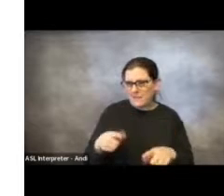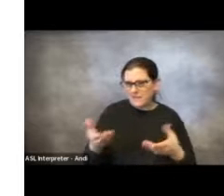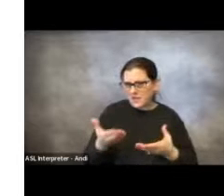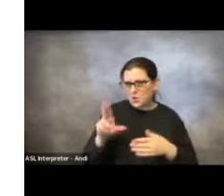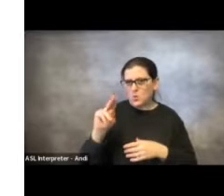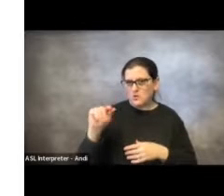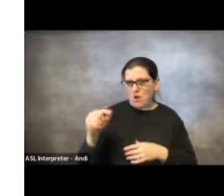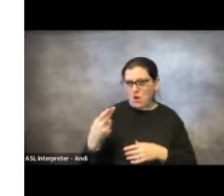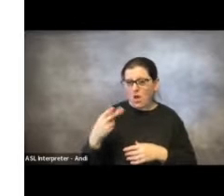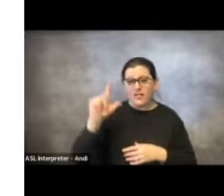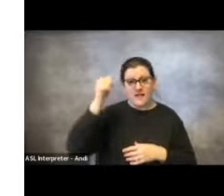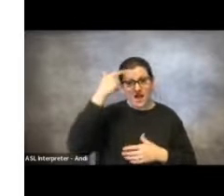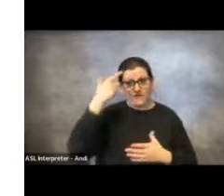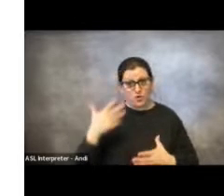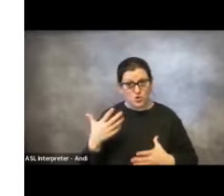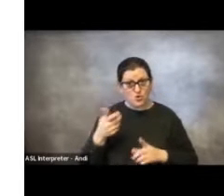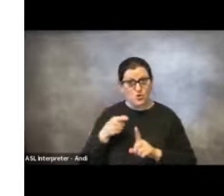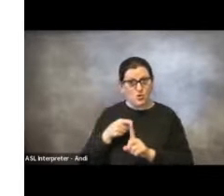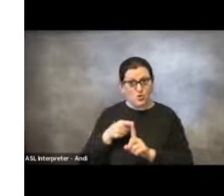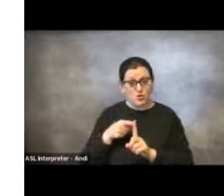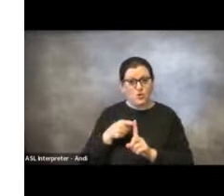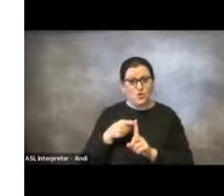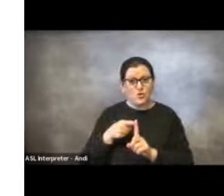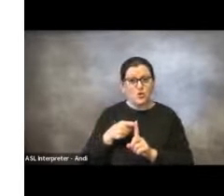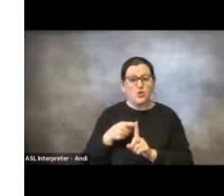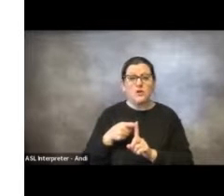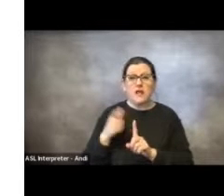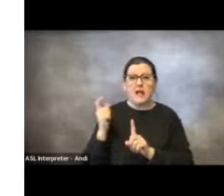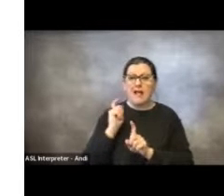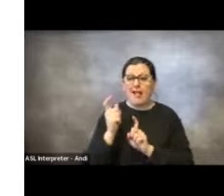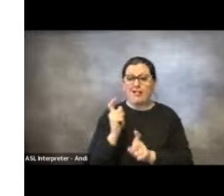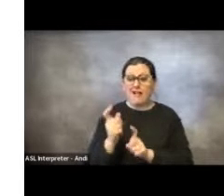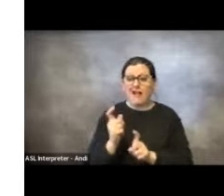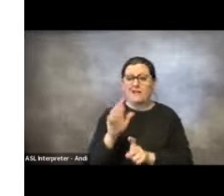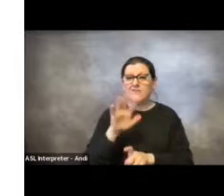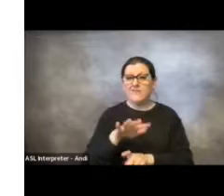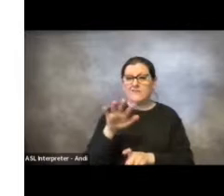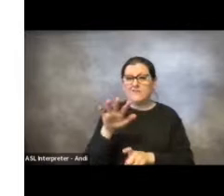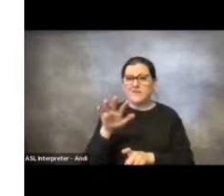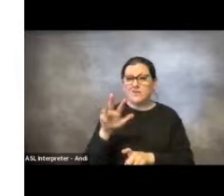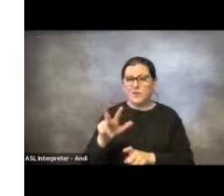governor, this is just a little bit that allocates about $53.5 million to domestic violence